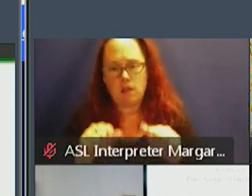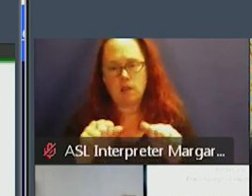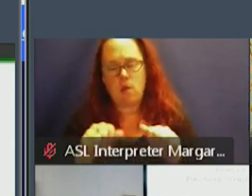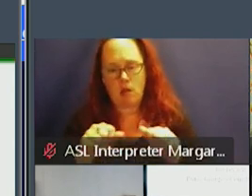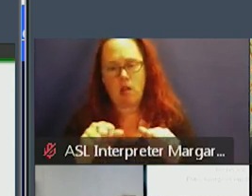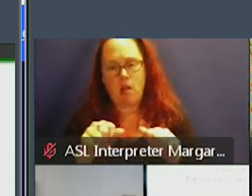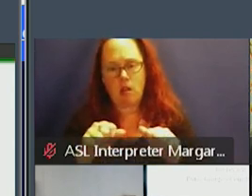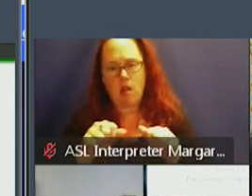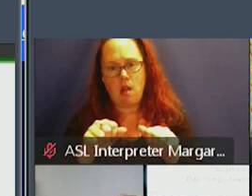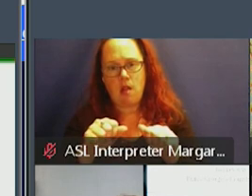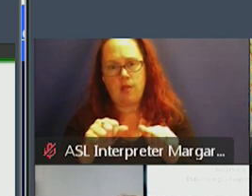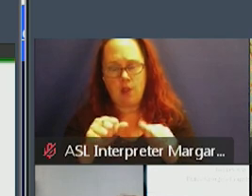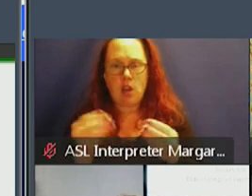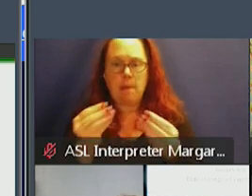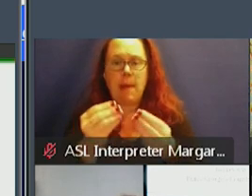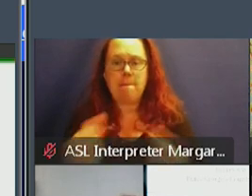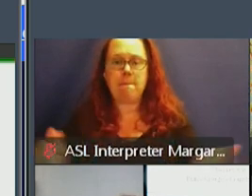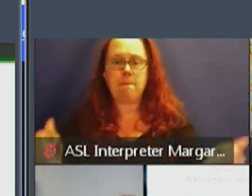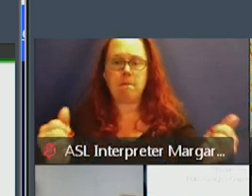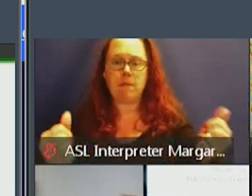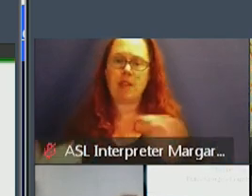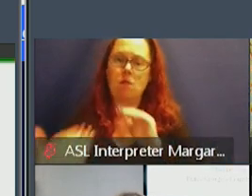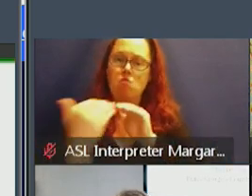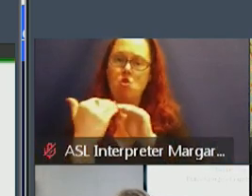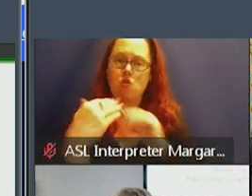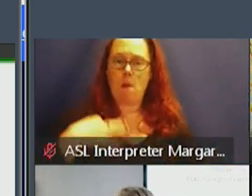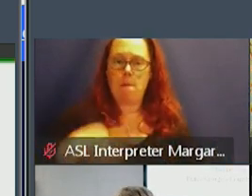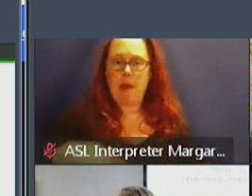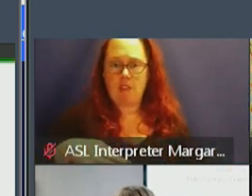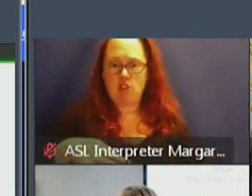mutual resolution or, or mutual or compromise if you will,